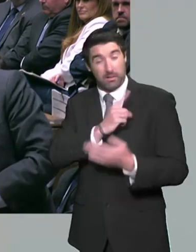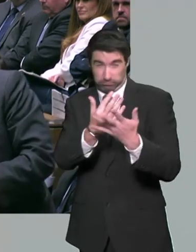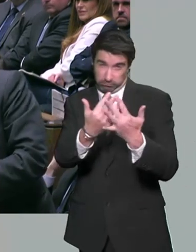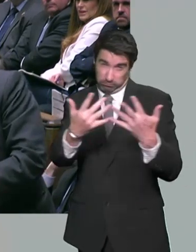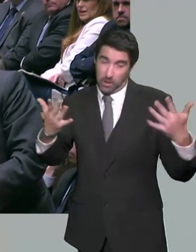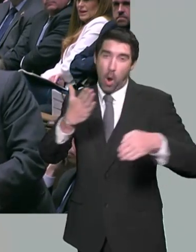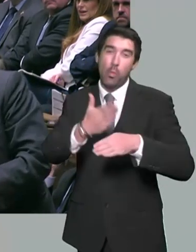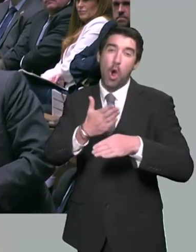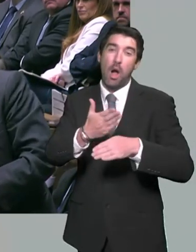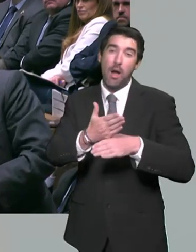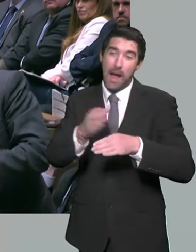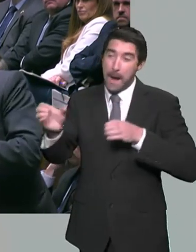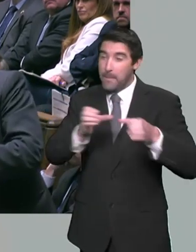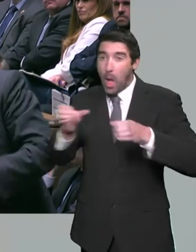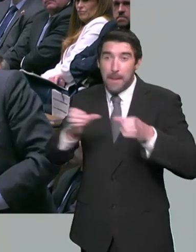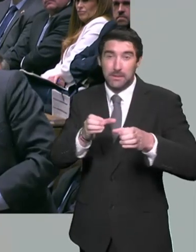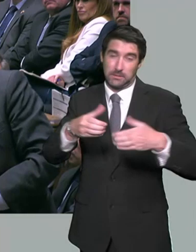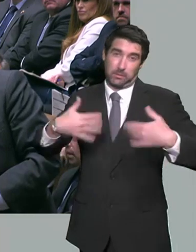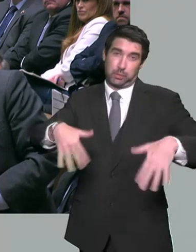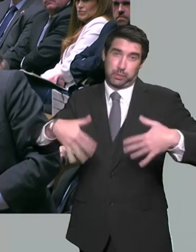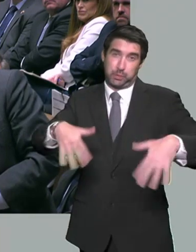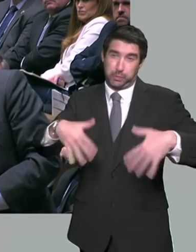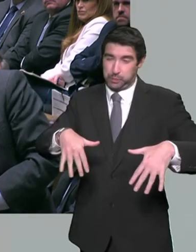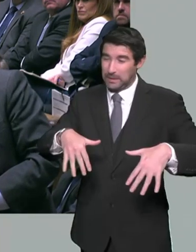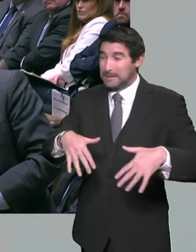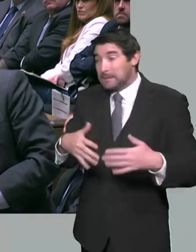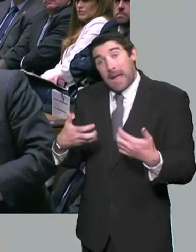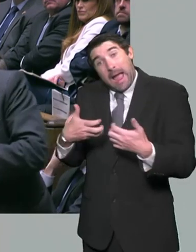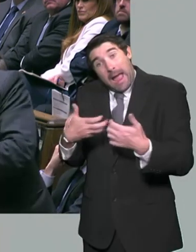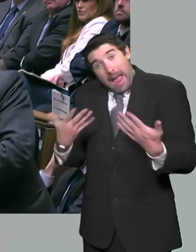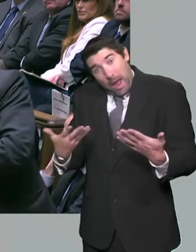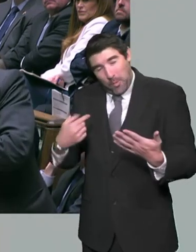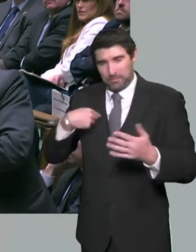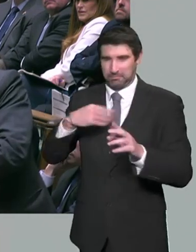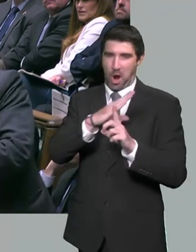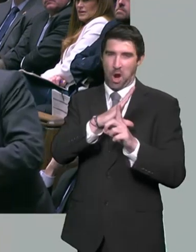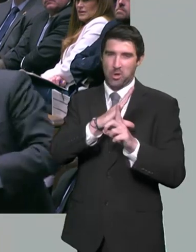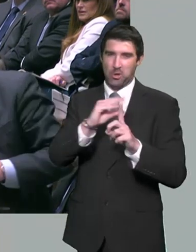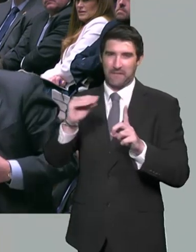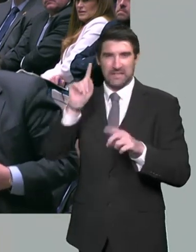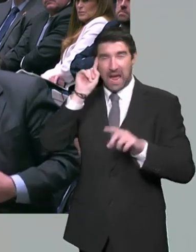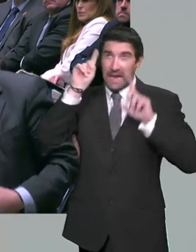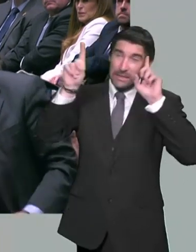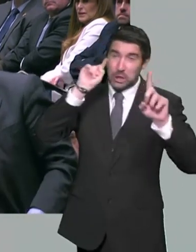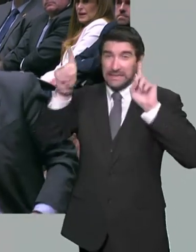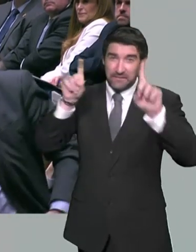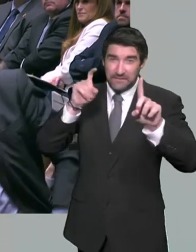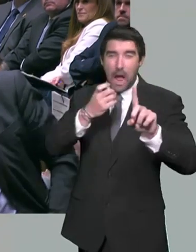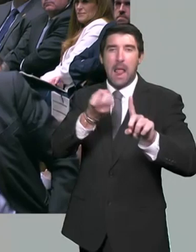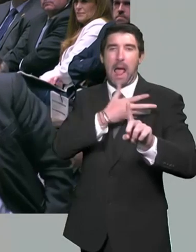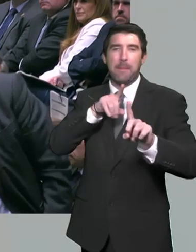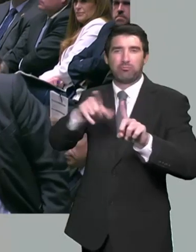That is thanks to the steps that we took, that the right hon. and learned Gentleman